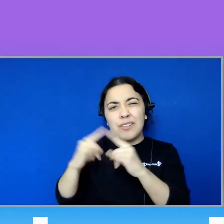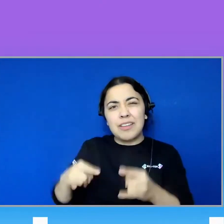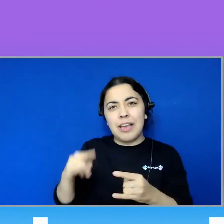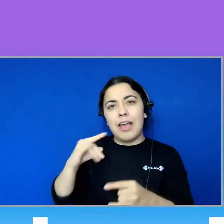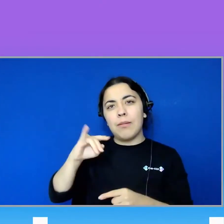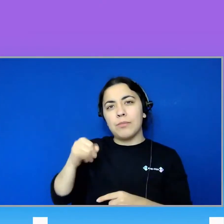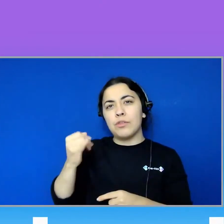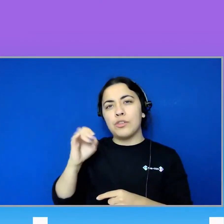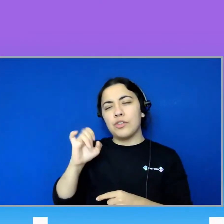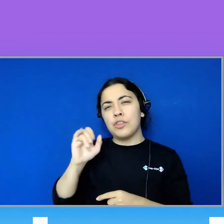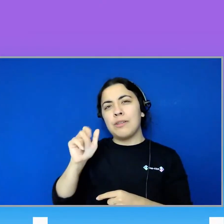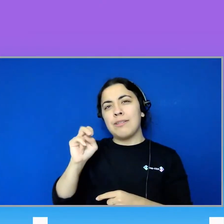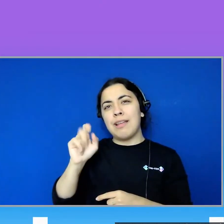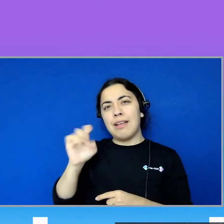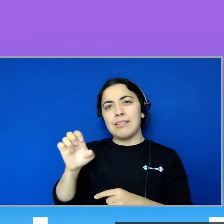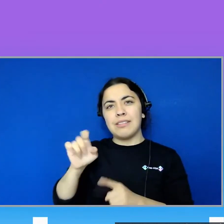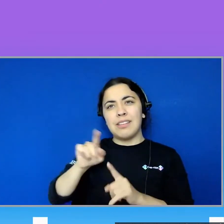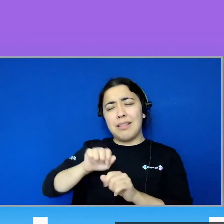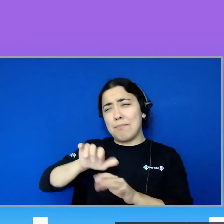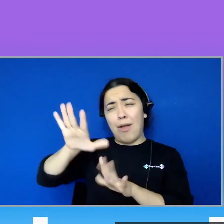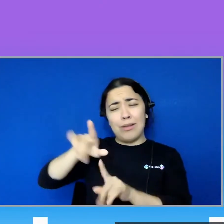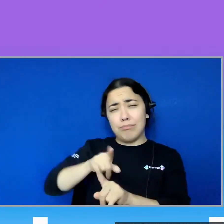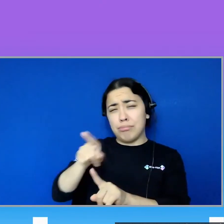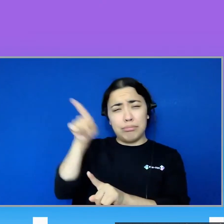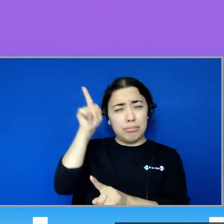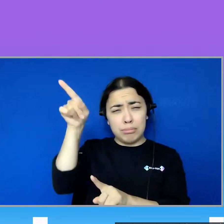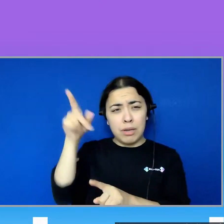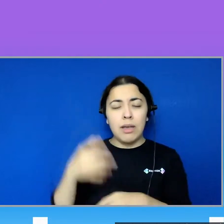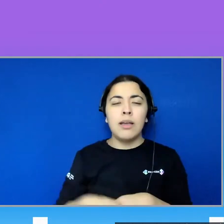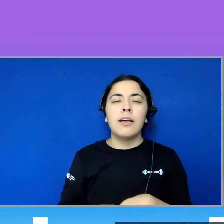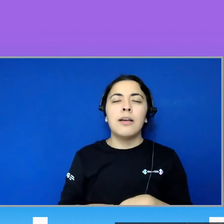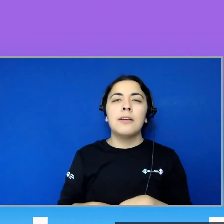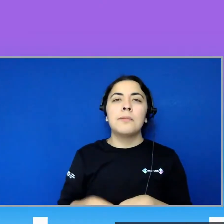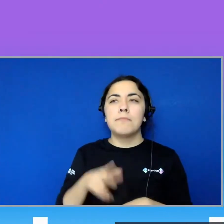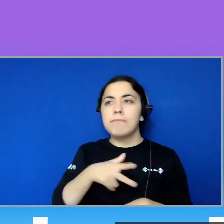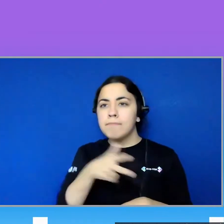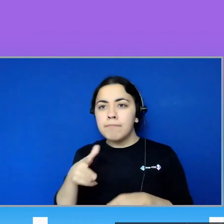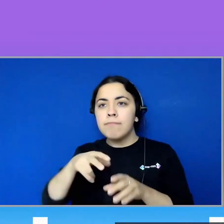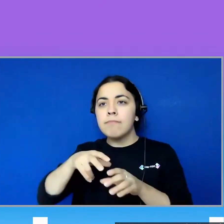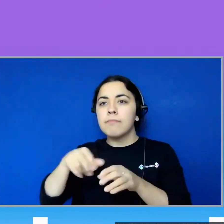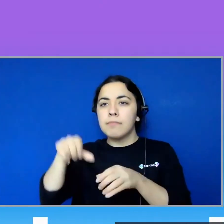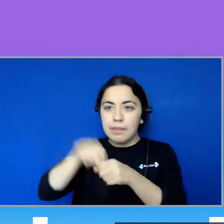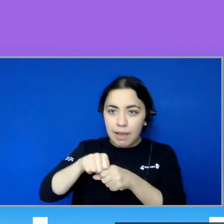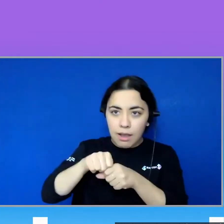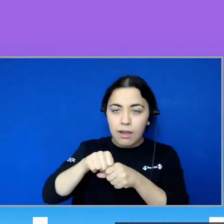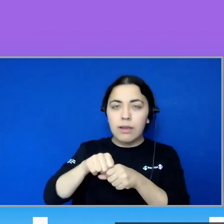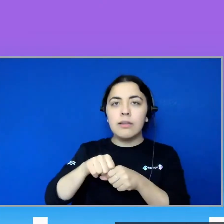Camp Jeanette, which was up in the Catskill Mountains. And we kind of, you know, they had